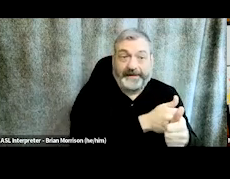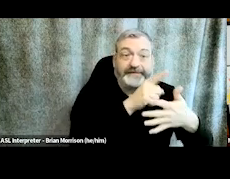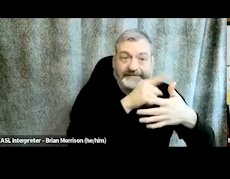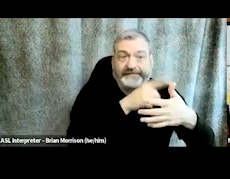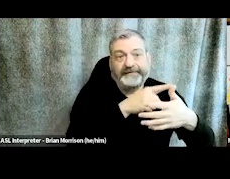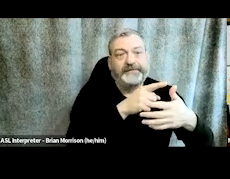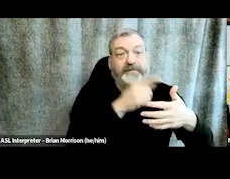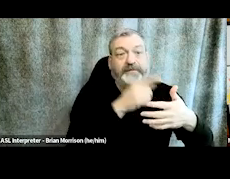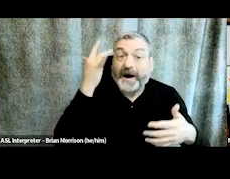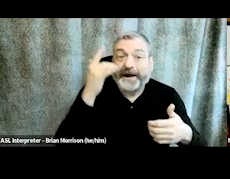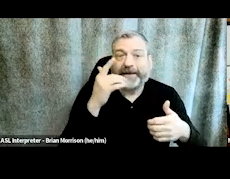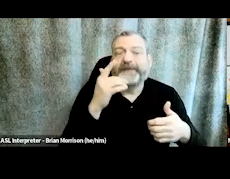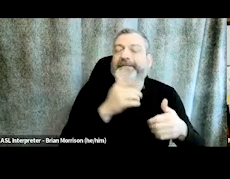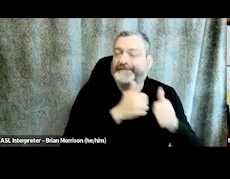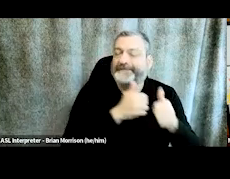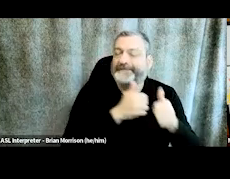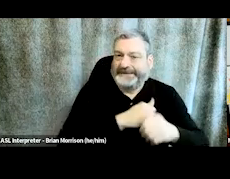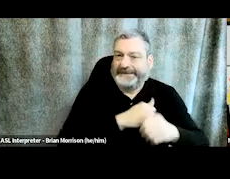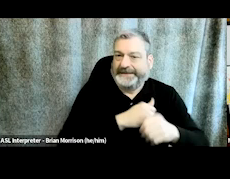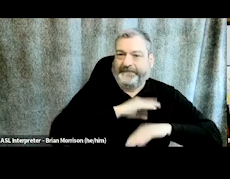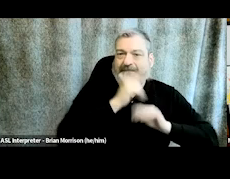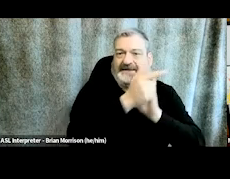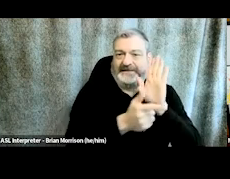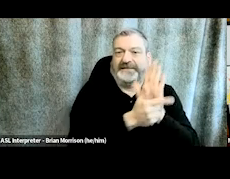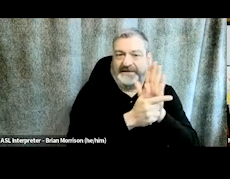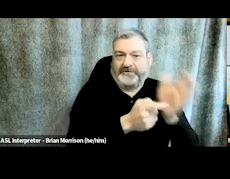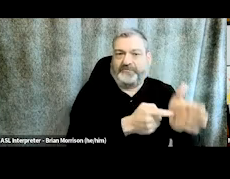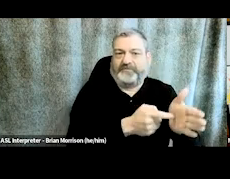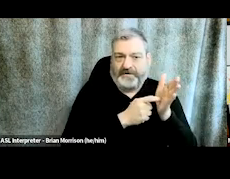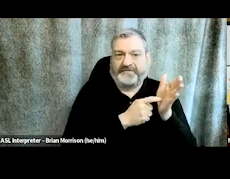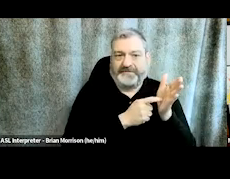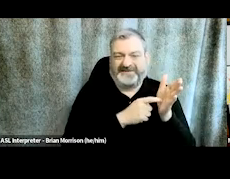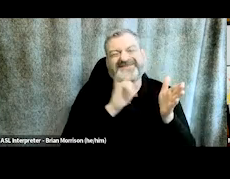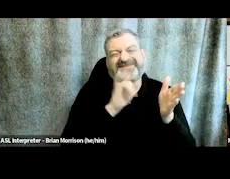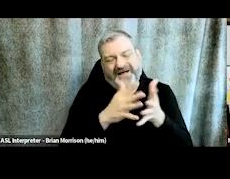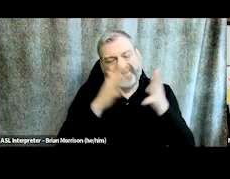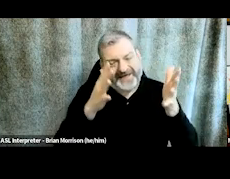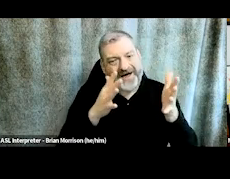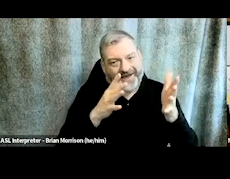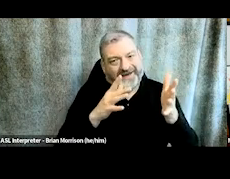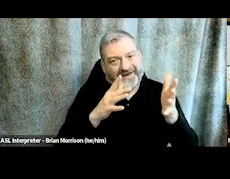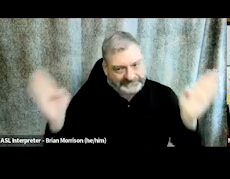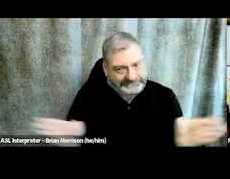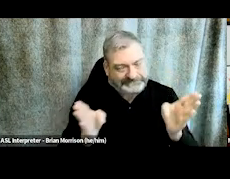This is driving a lot of things in our society right now. It's not usually where we start.